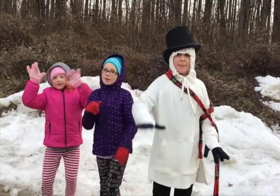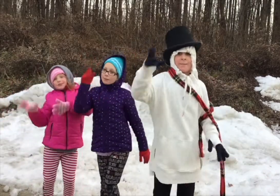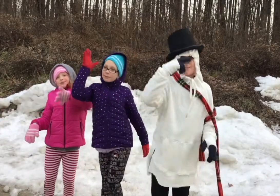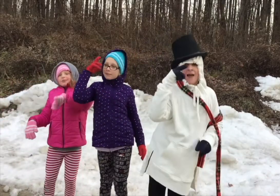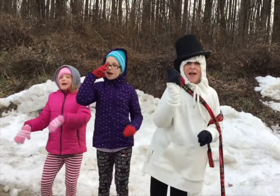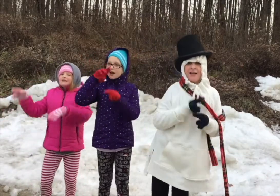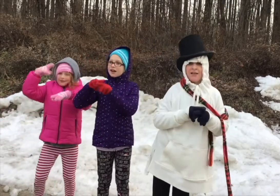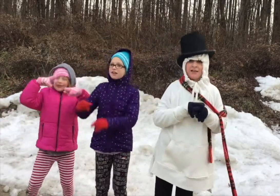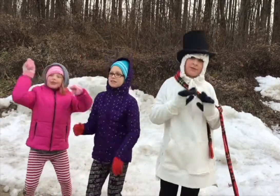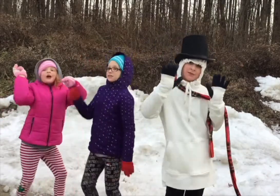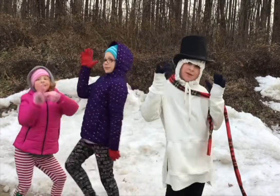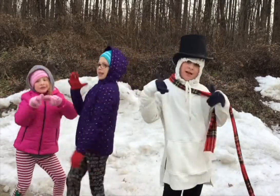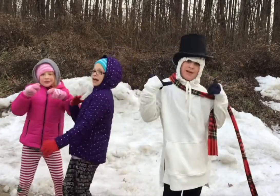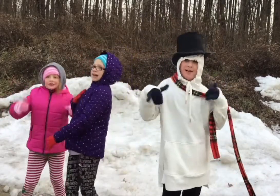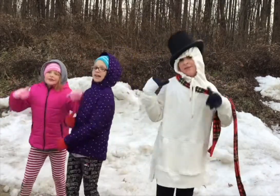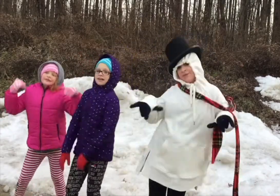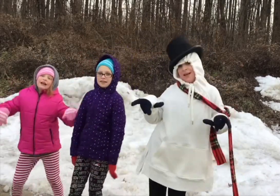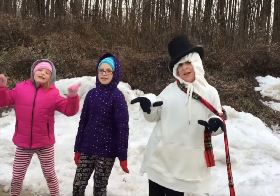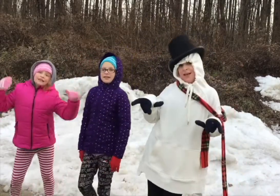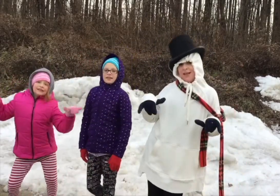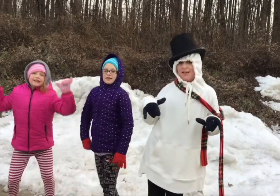snow is fun to play and play